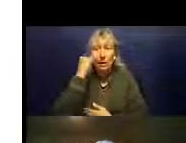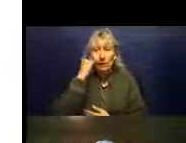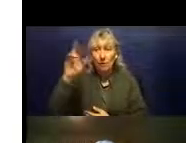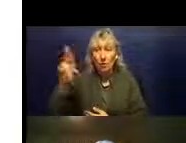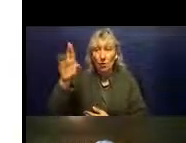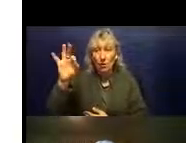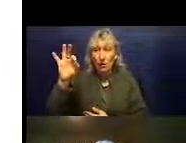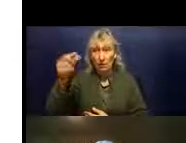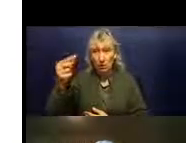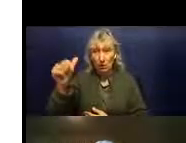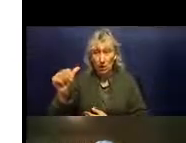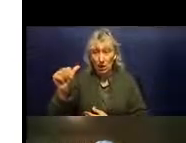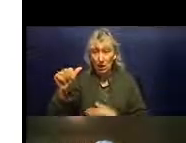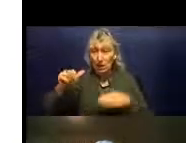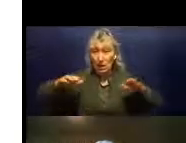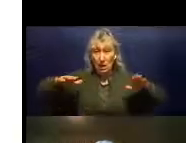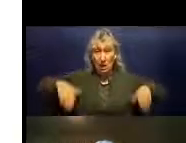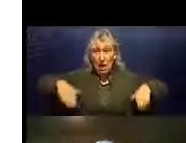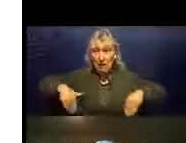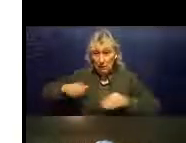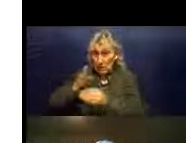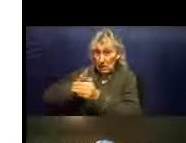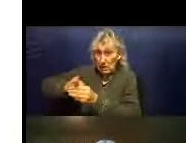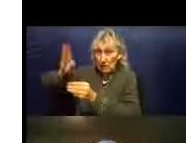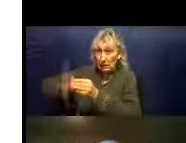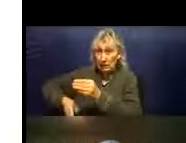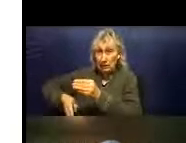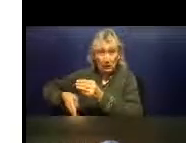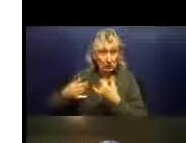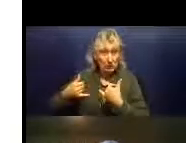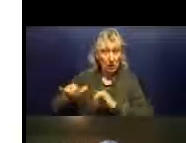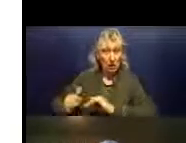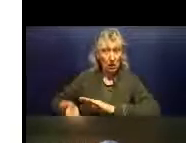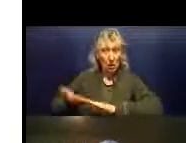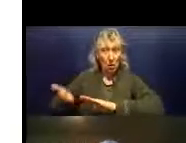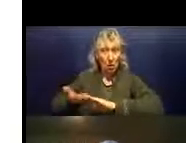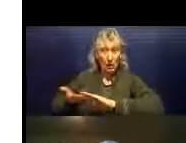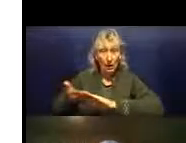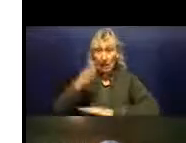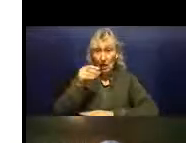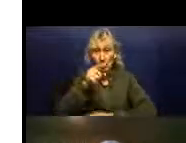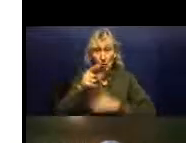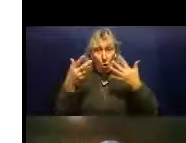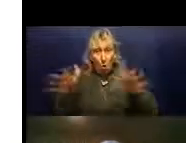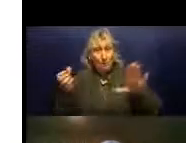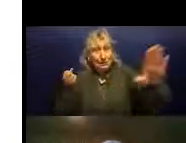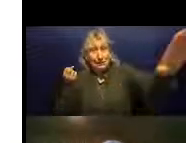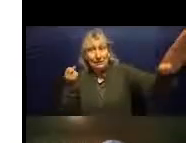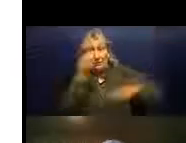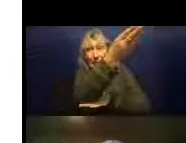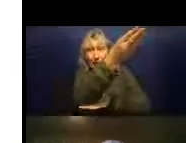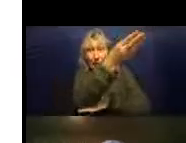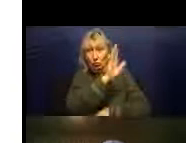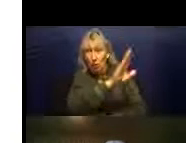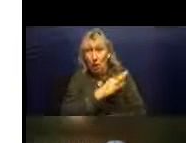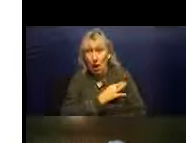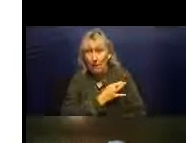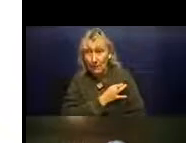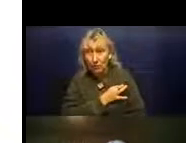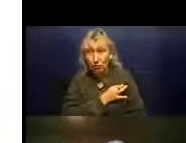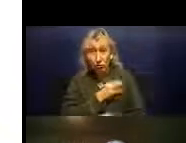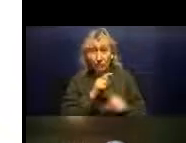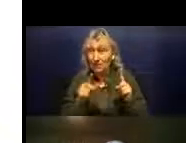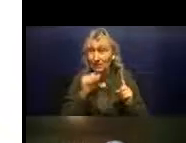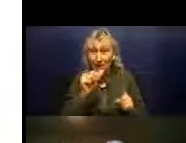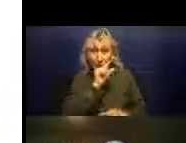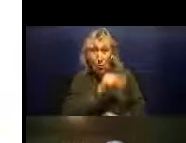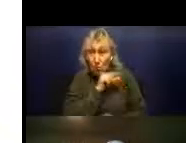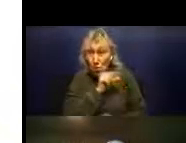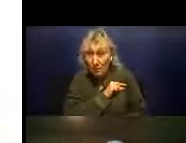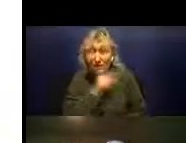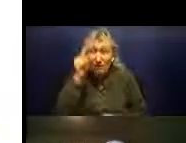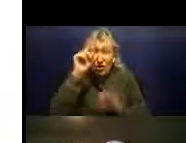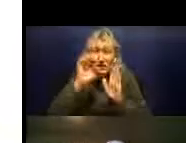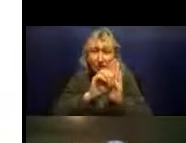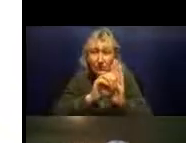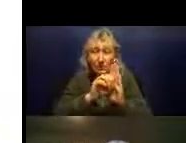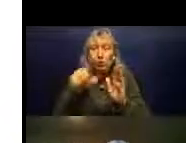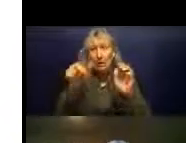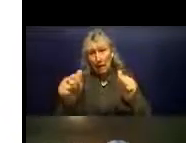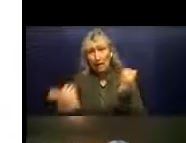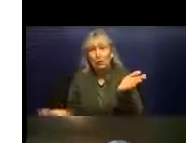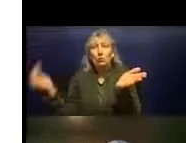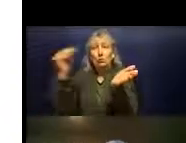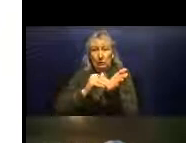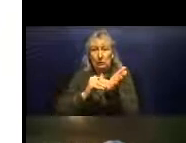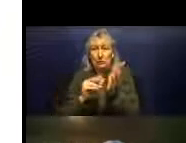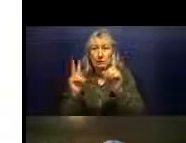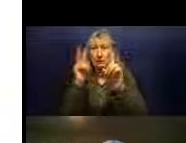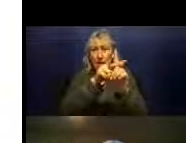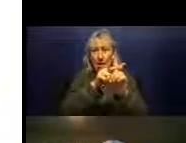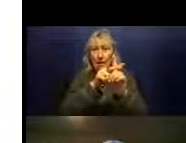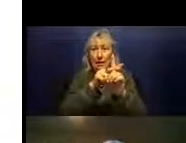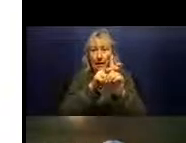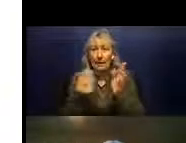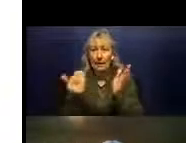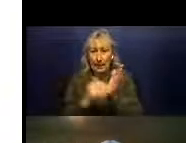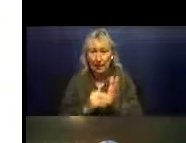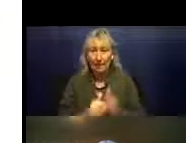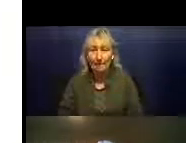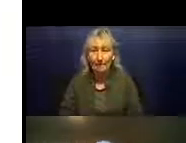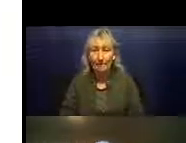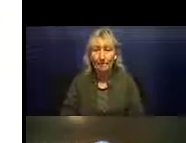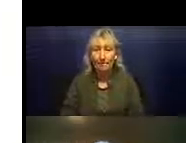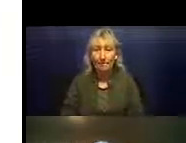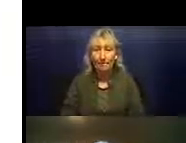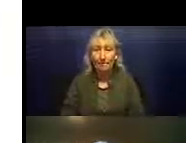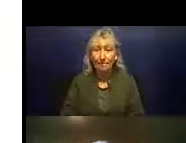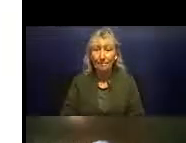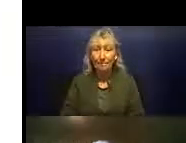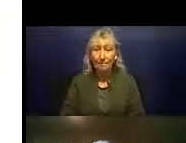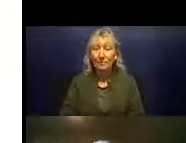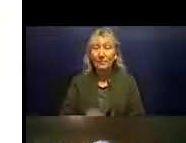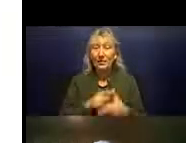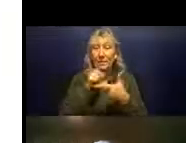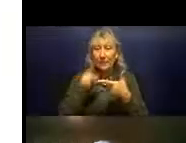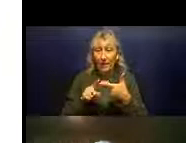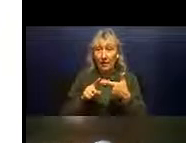What is thing about this being a request for grant application As long as the